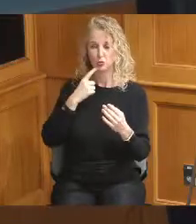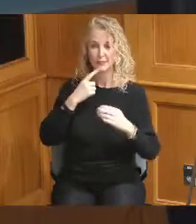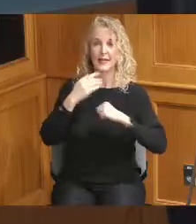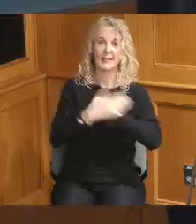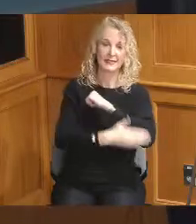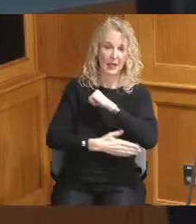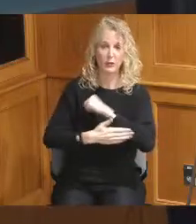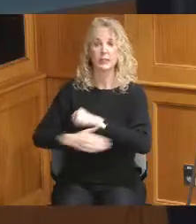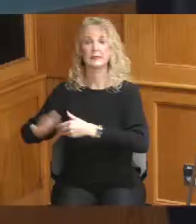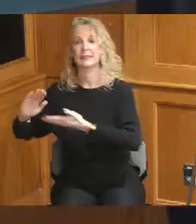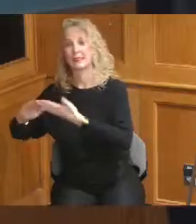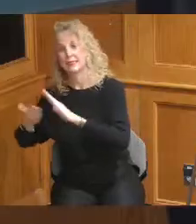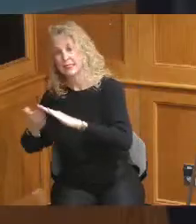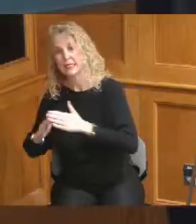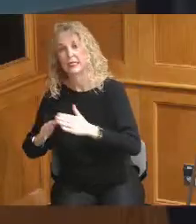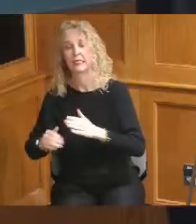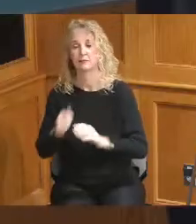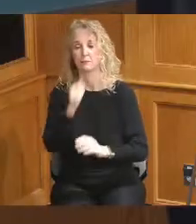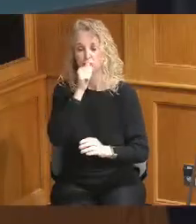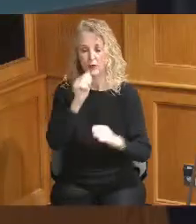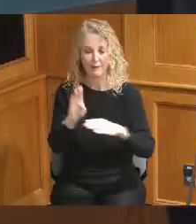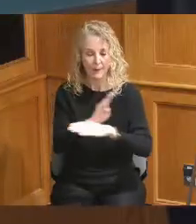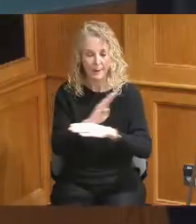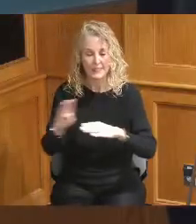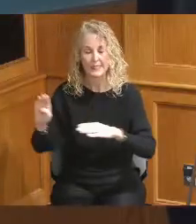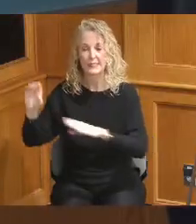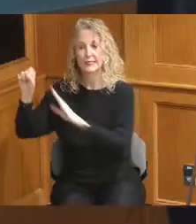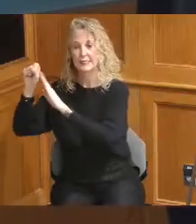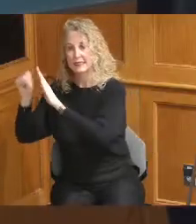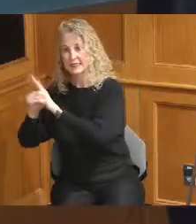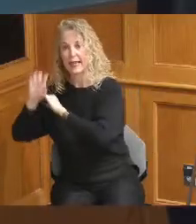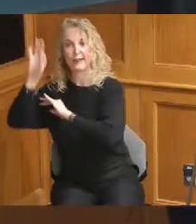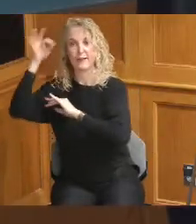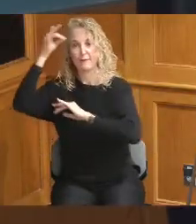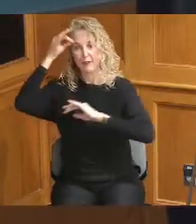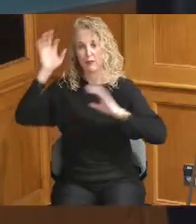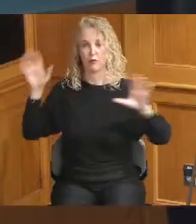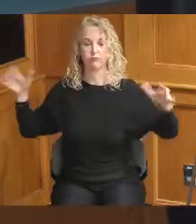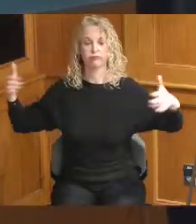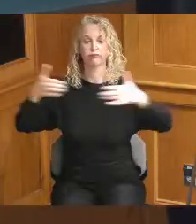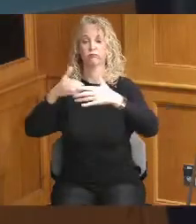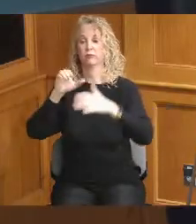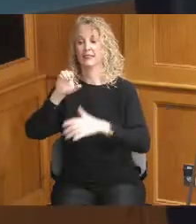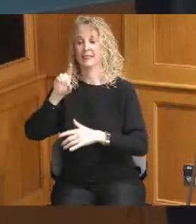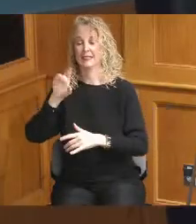sector the state federal funds and and with the coordination of CDF it reminds us of the enormity